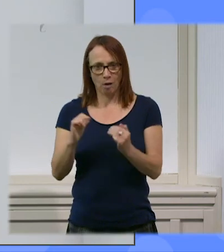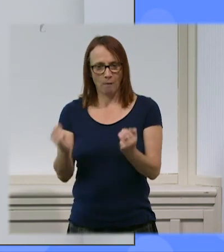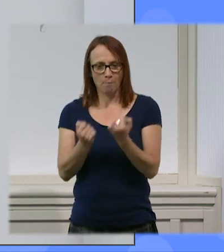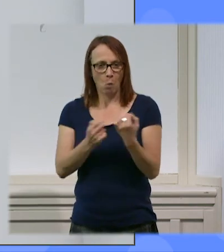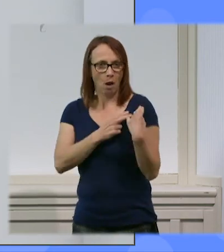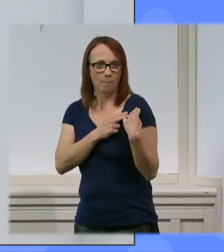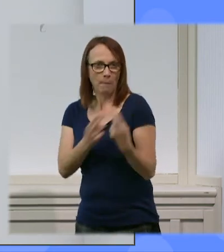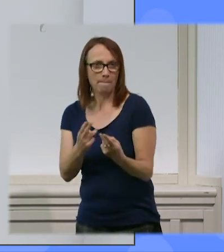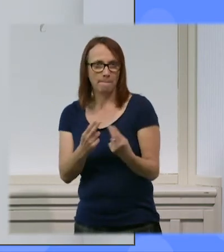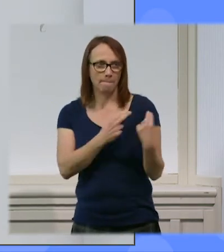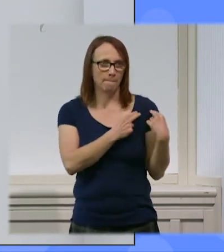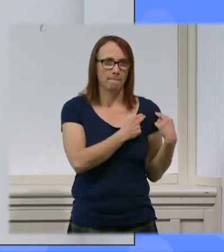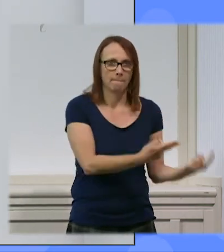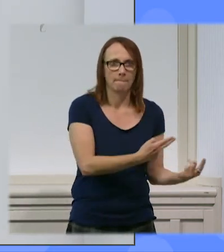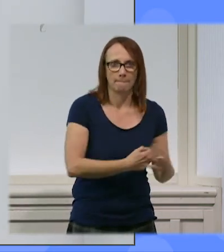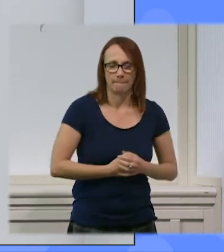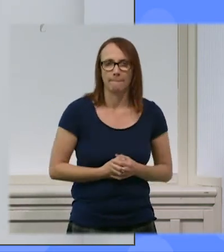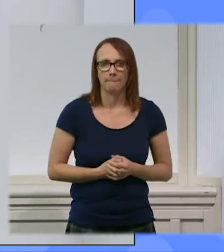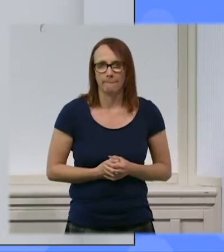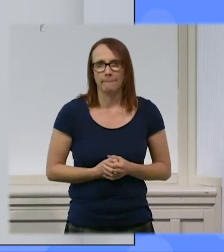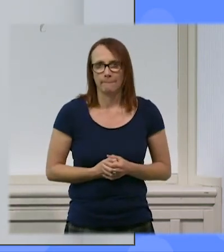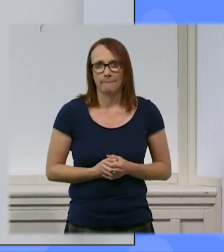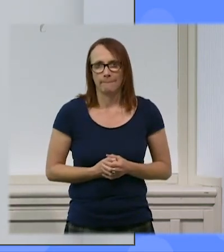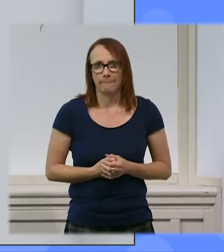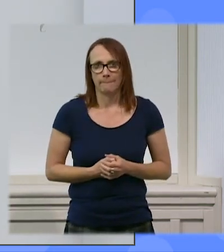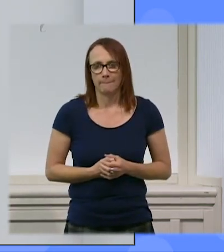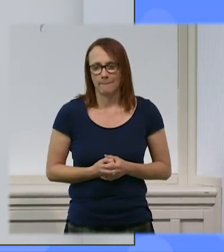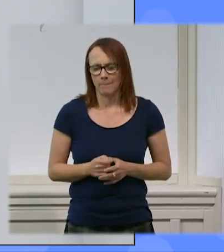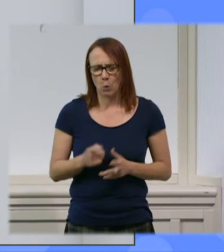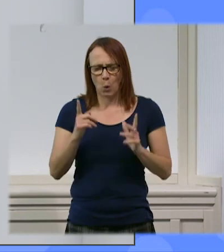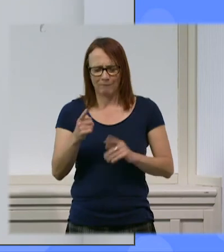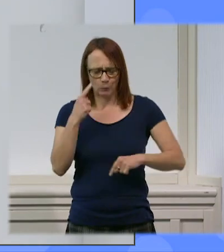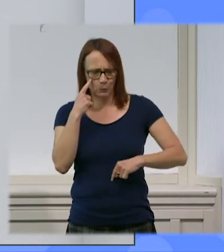yeah so these issues around where does the power sit how do we get the